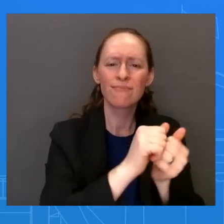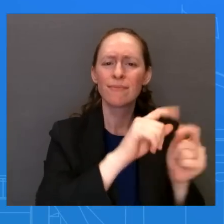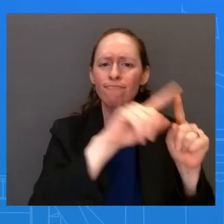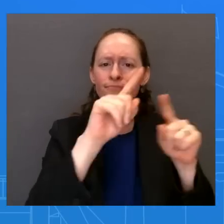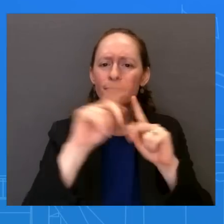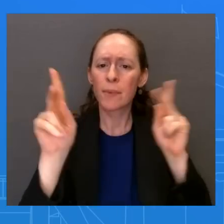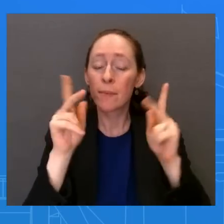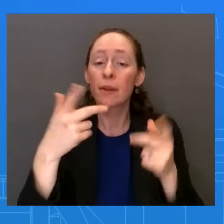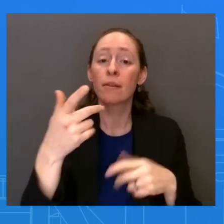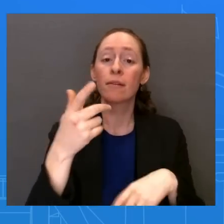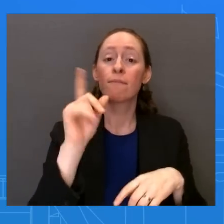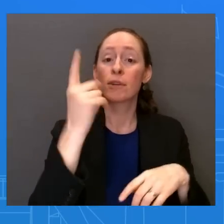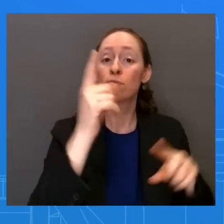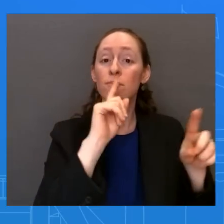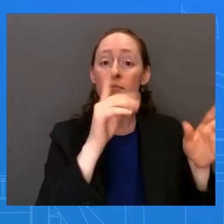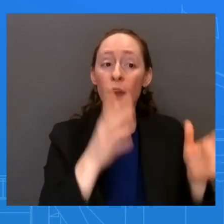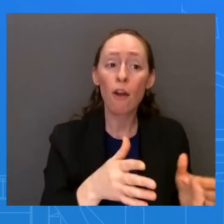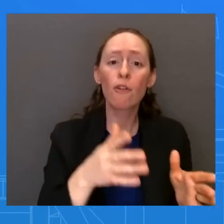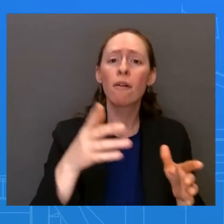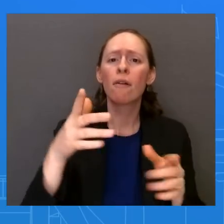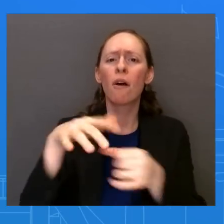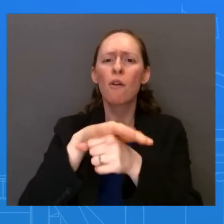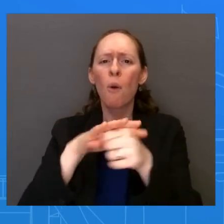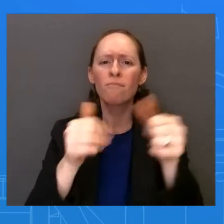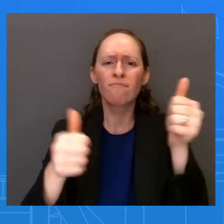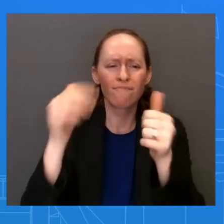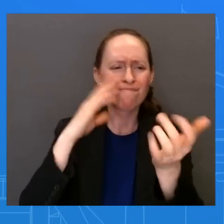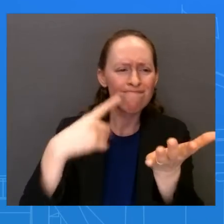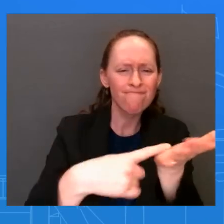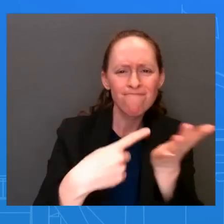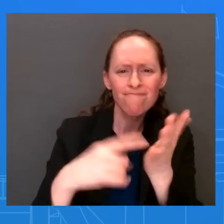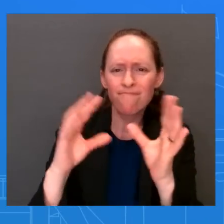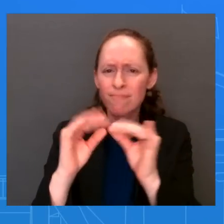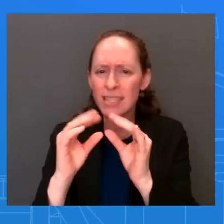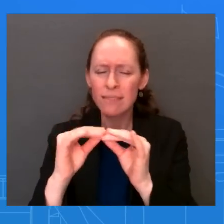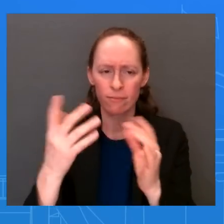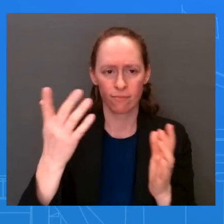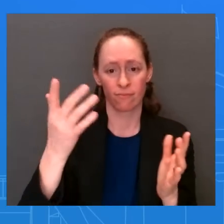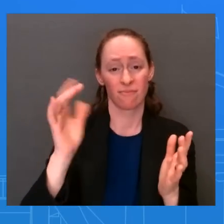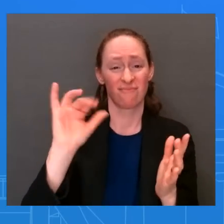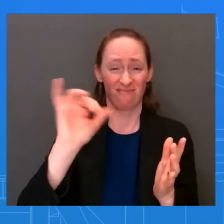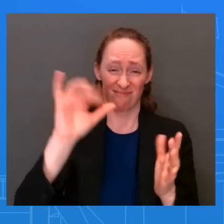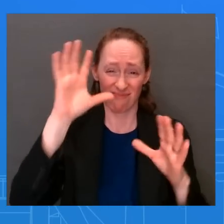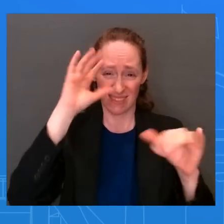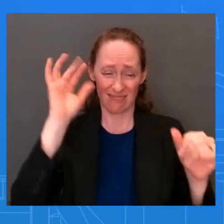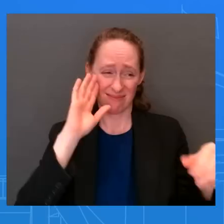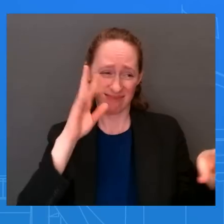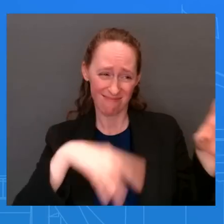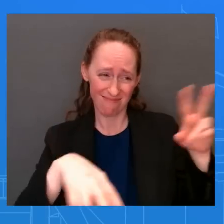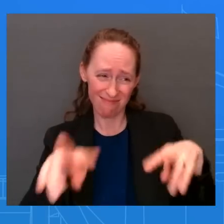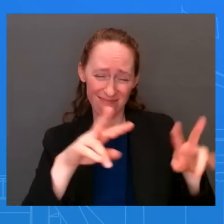and assess what additional federal support is needed. FEMA Administrator Deanne Criswell